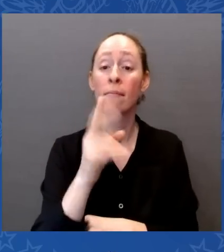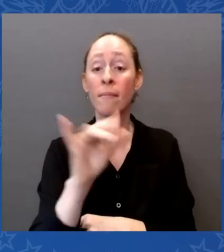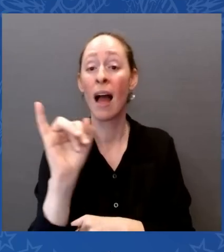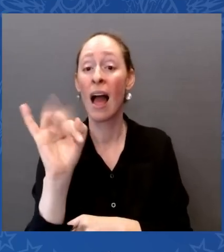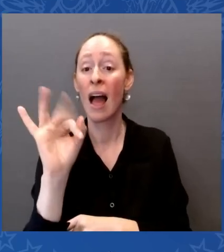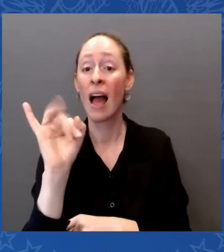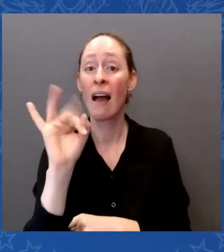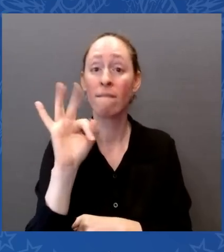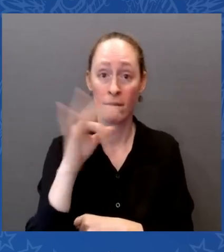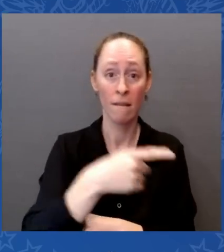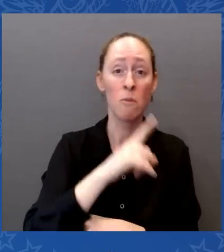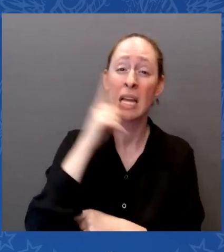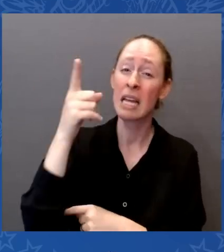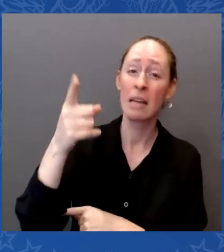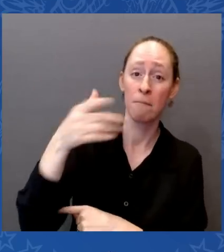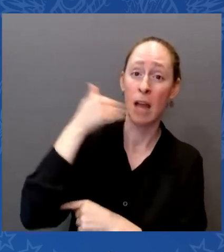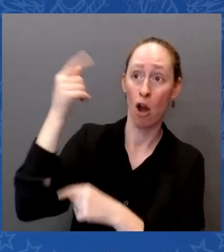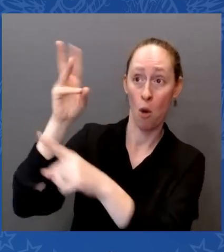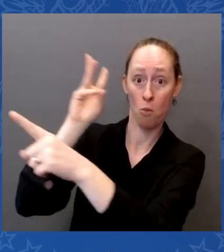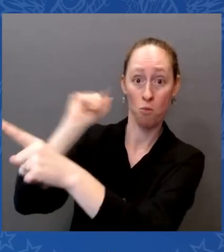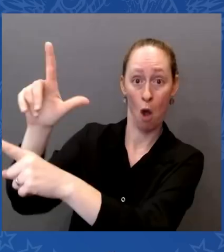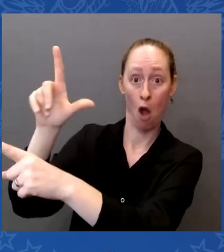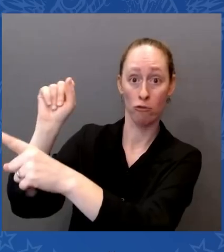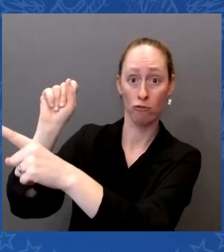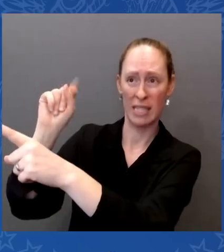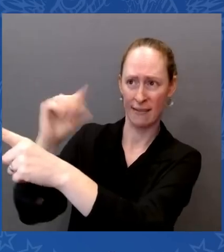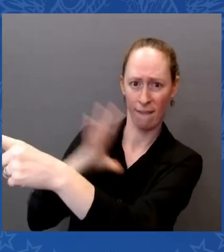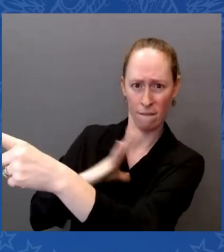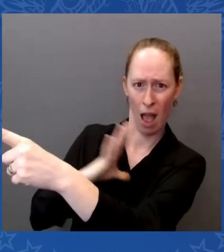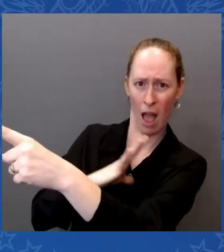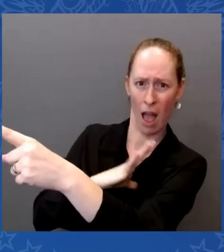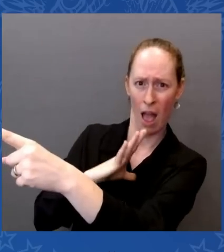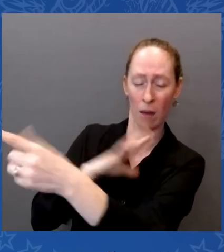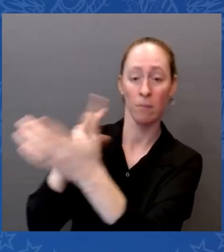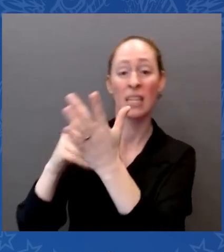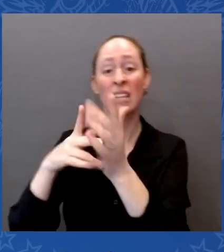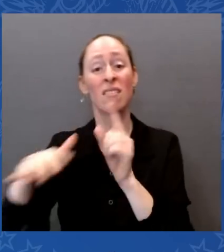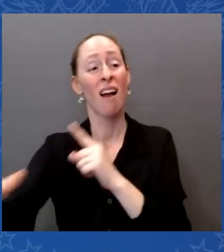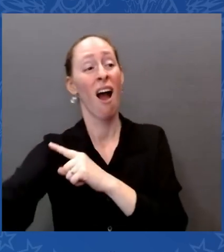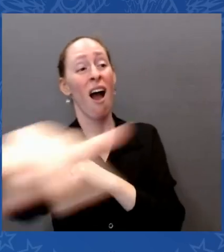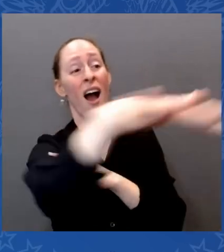If you're worried about the economy, you need to know this: The Republican leadership in Congress has made it clear